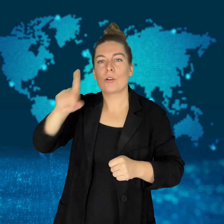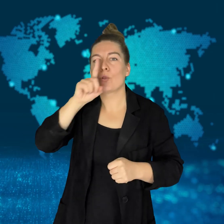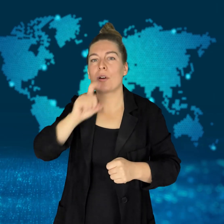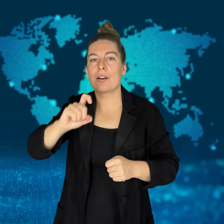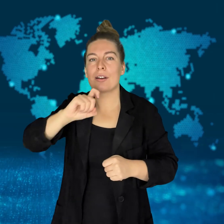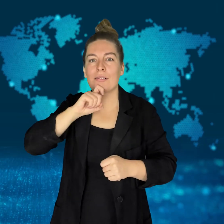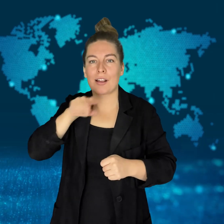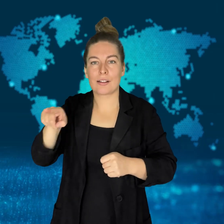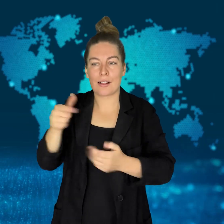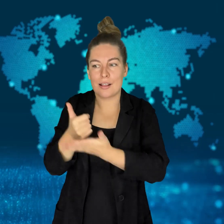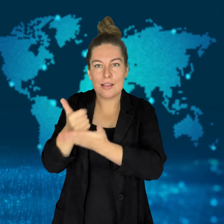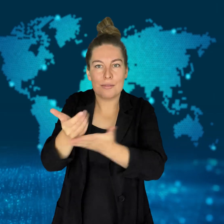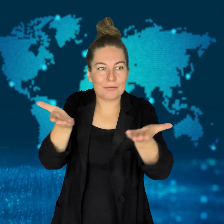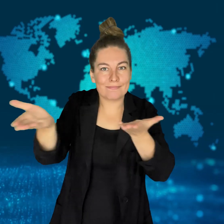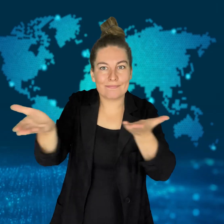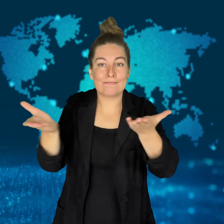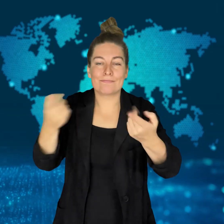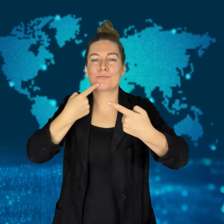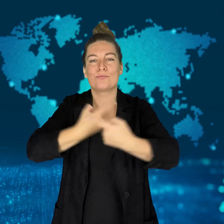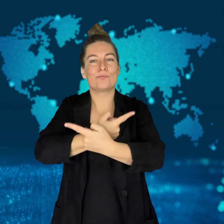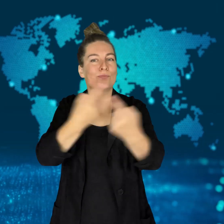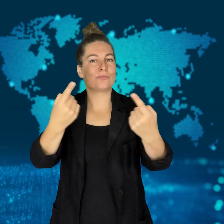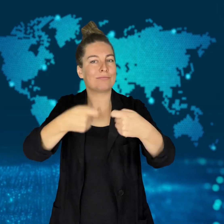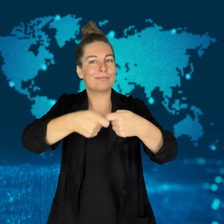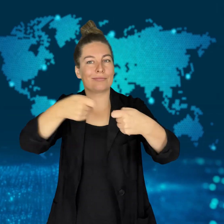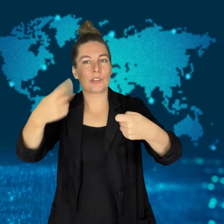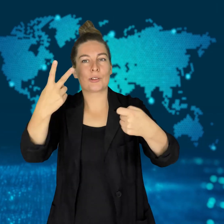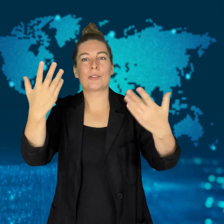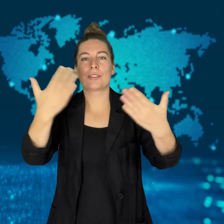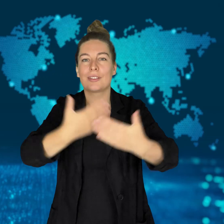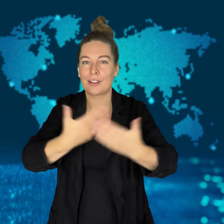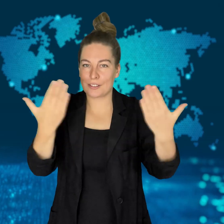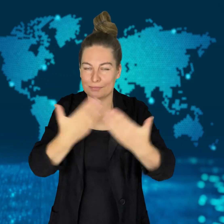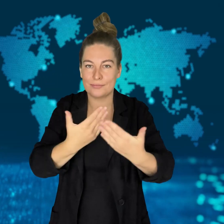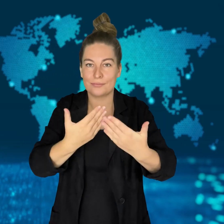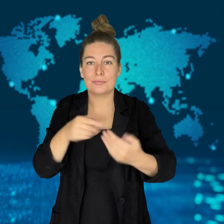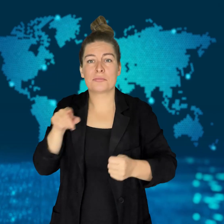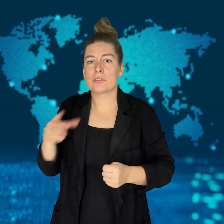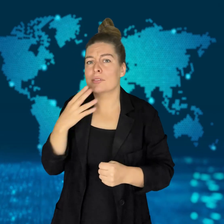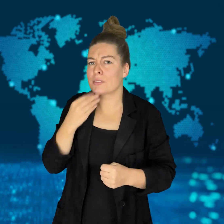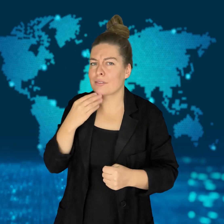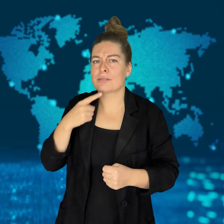Israel had previously said that the country was willing to